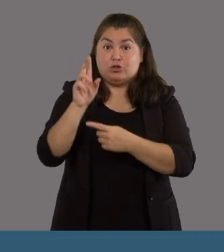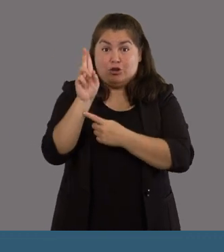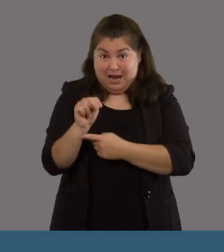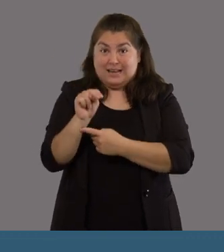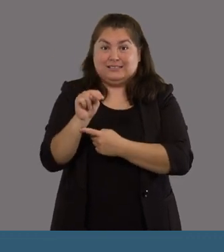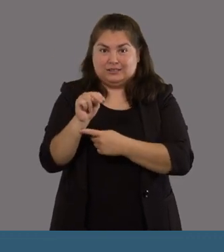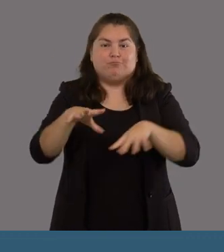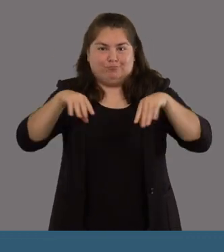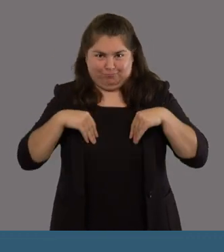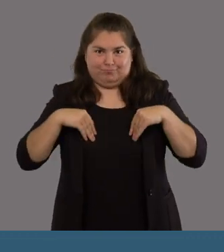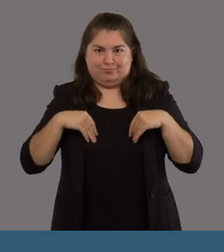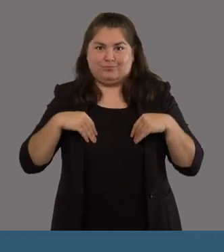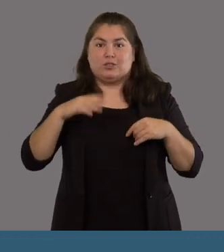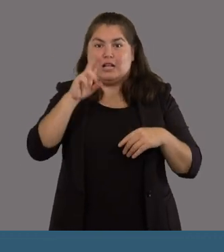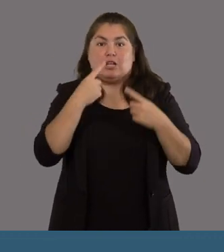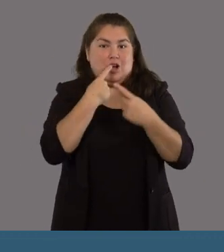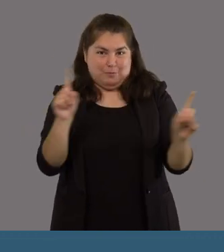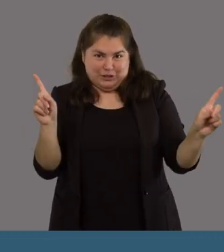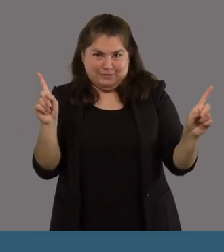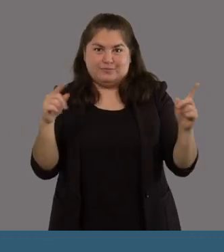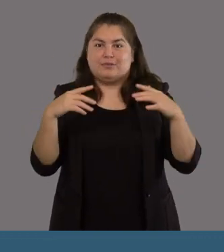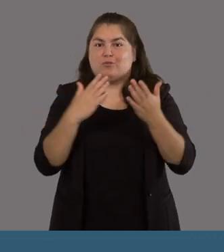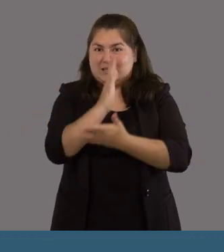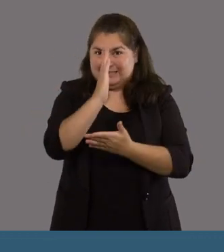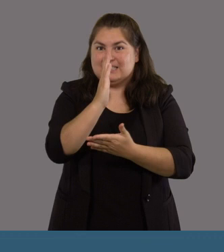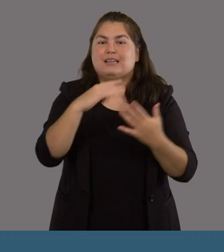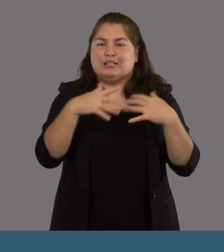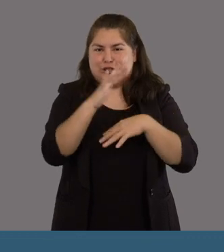the United Nations Declaration on the Rights of Indigenous Peoples;